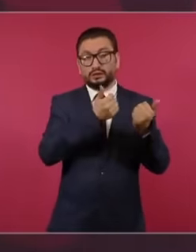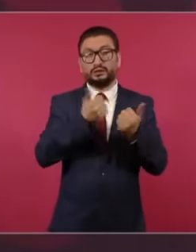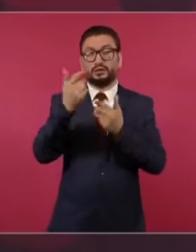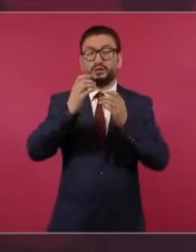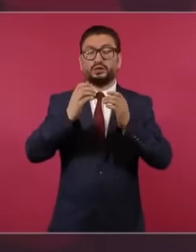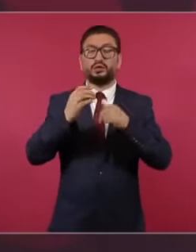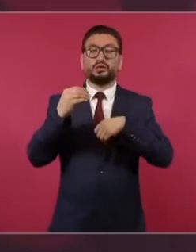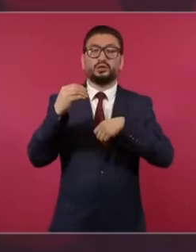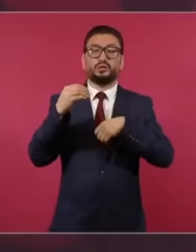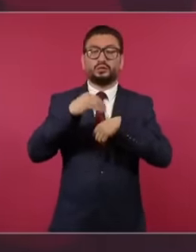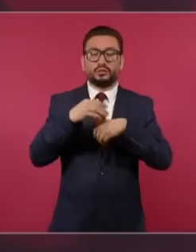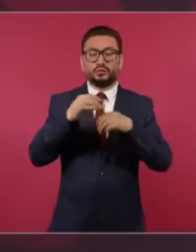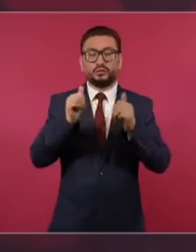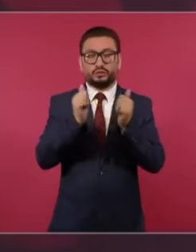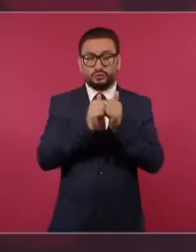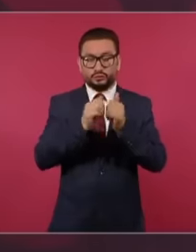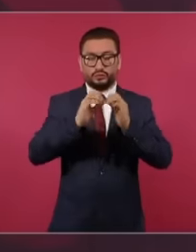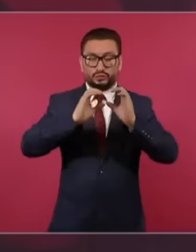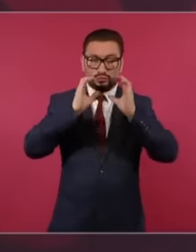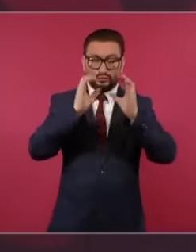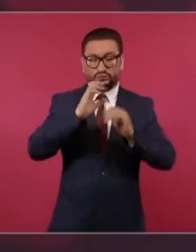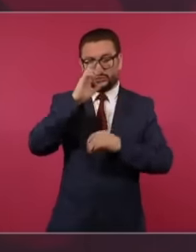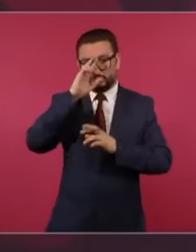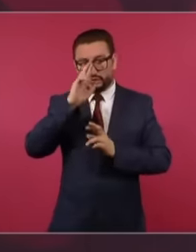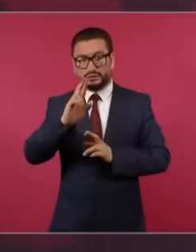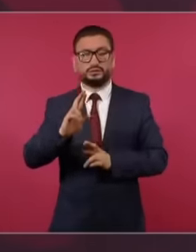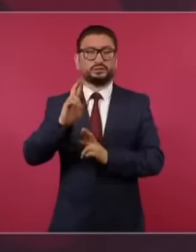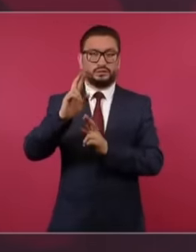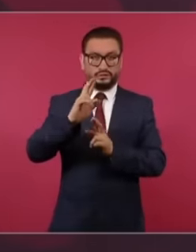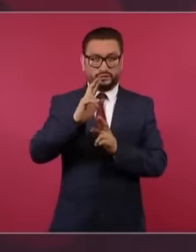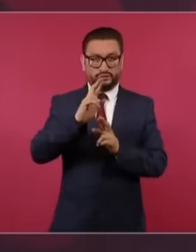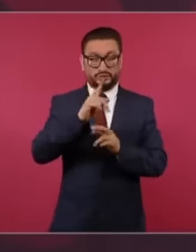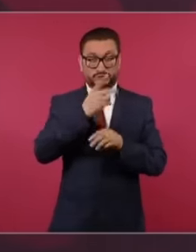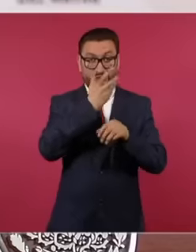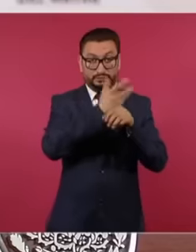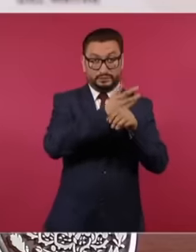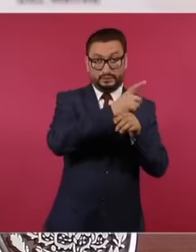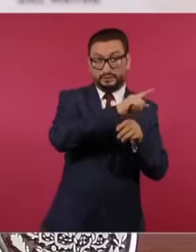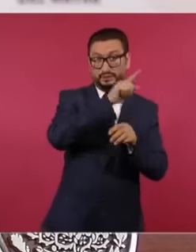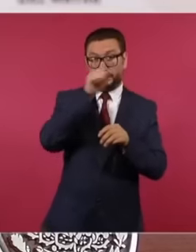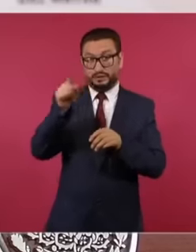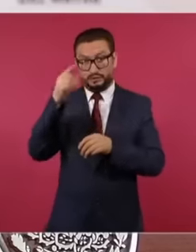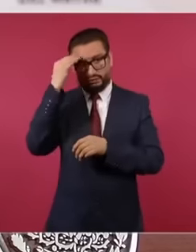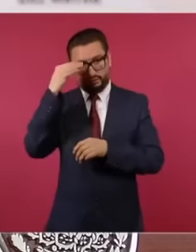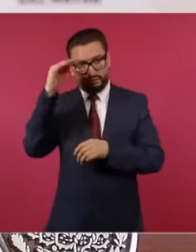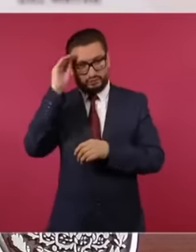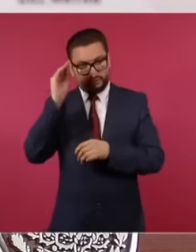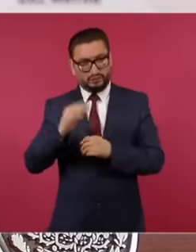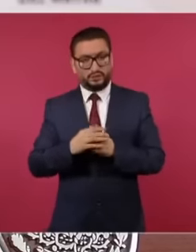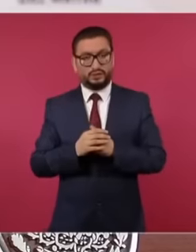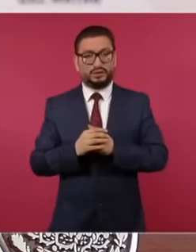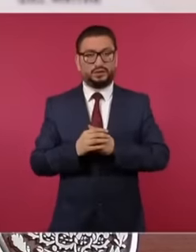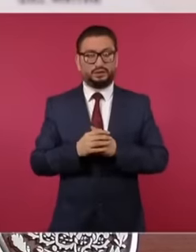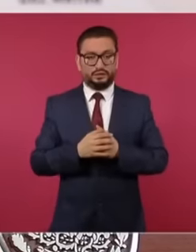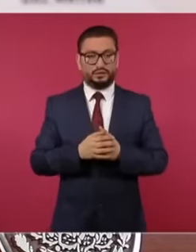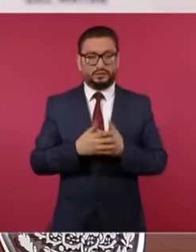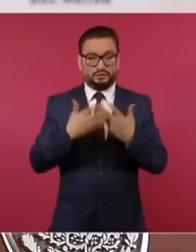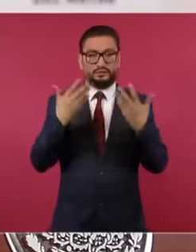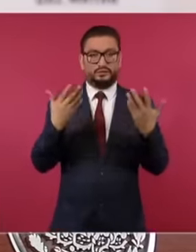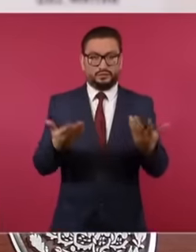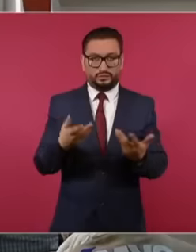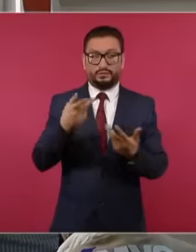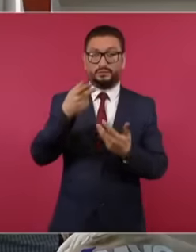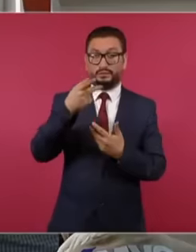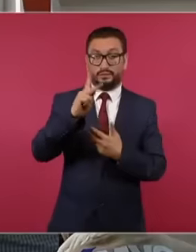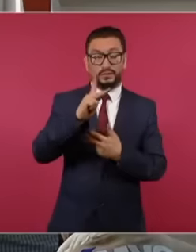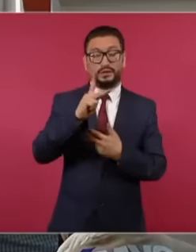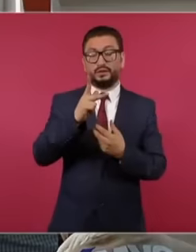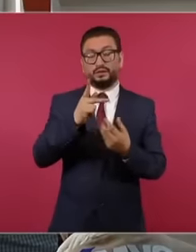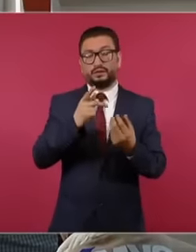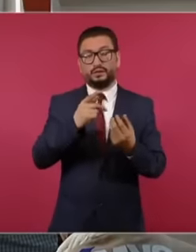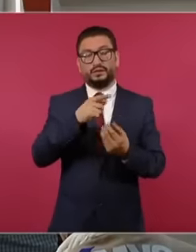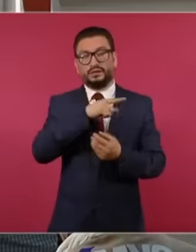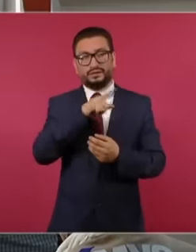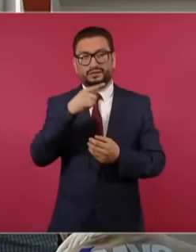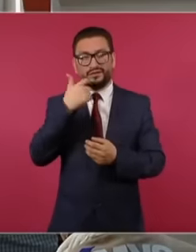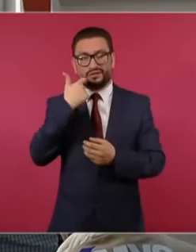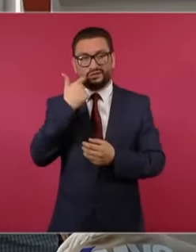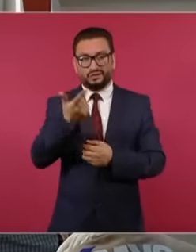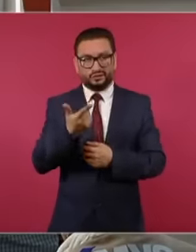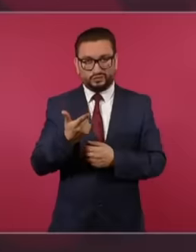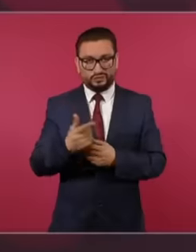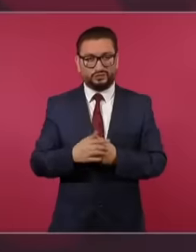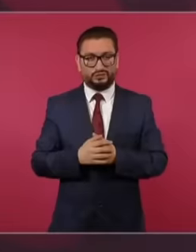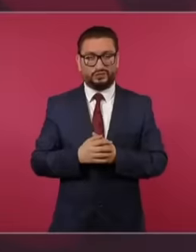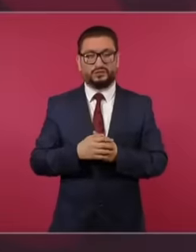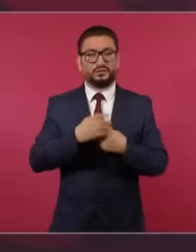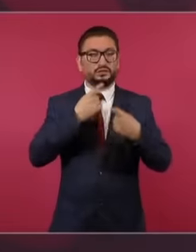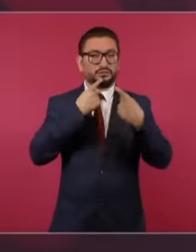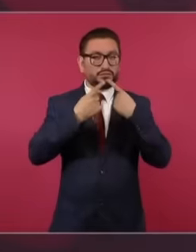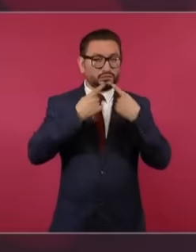to Cuba from the United States and by then but since they do not want dialogue the